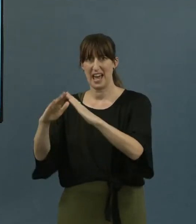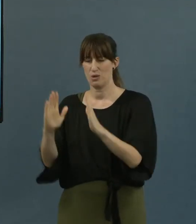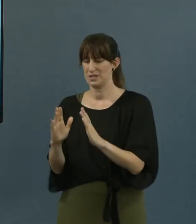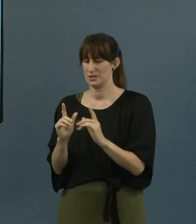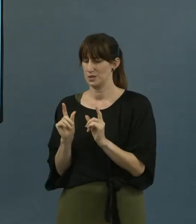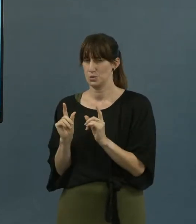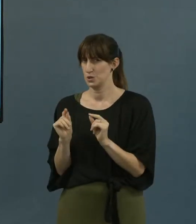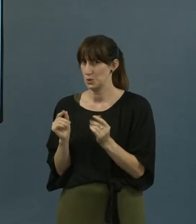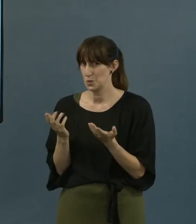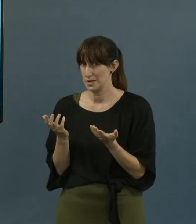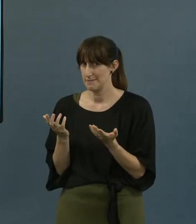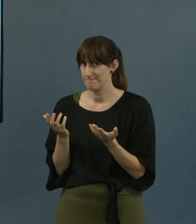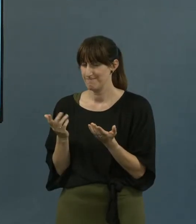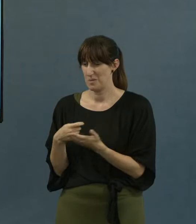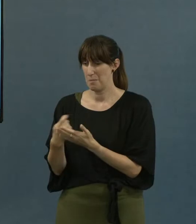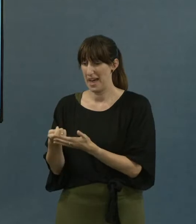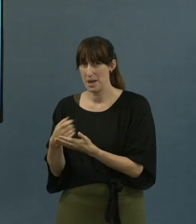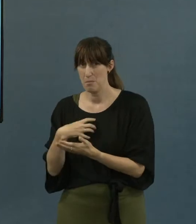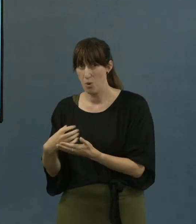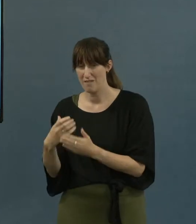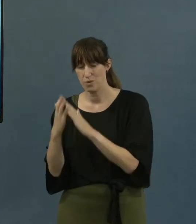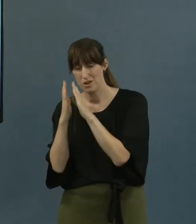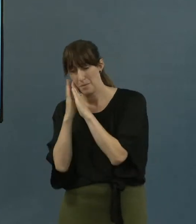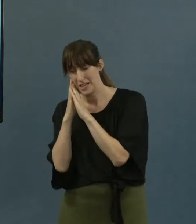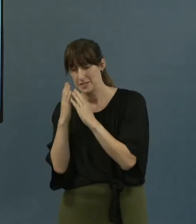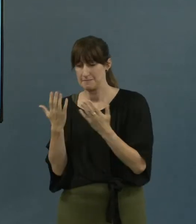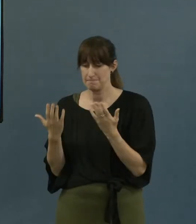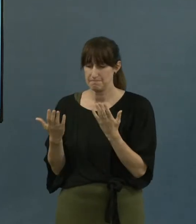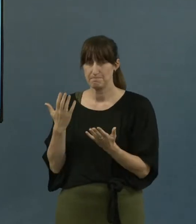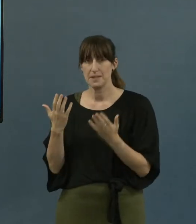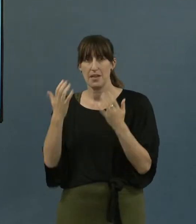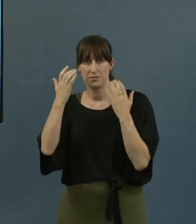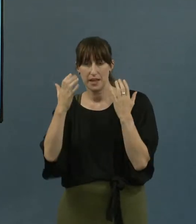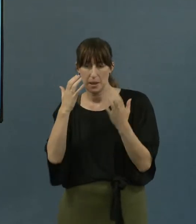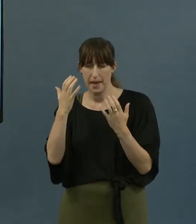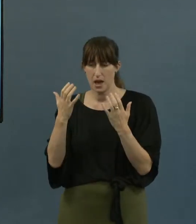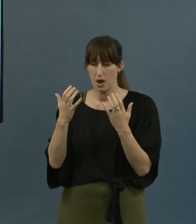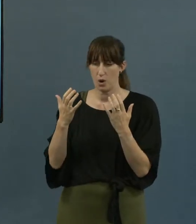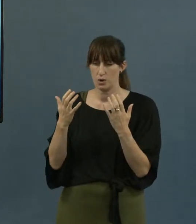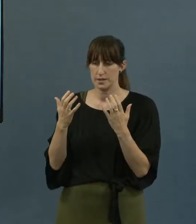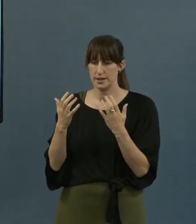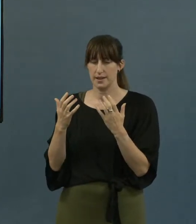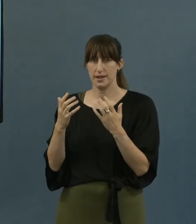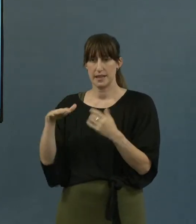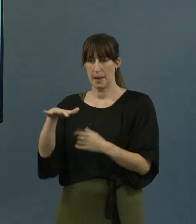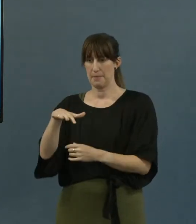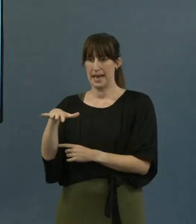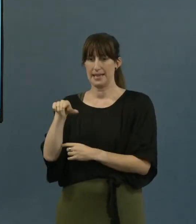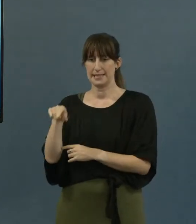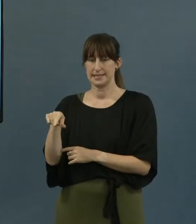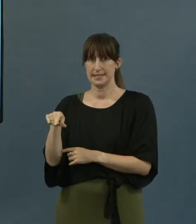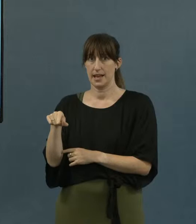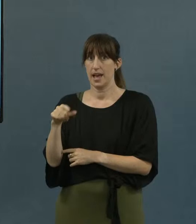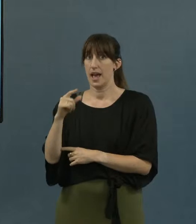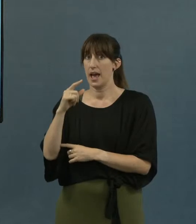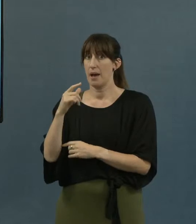staying. What does that mean in terms of your accommodation, how you would then rebook